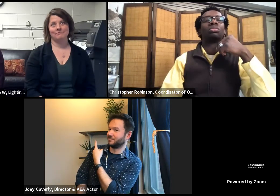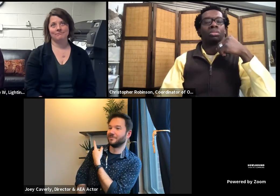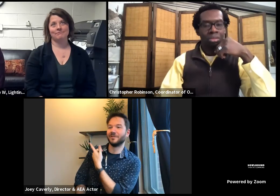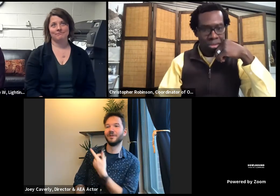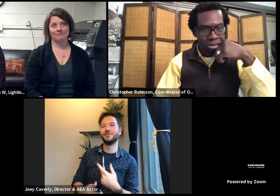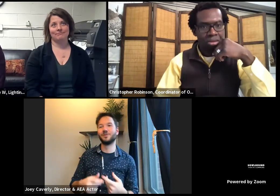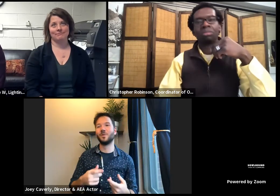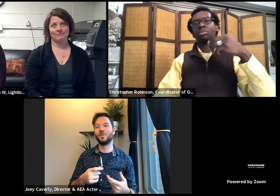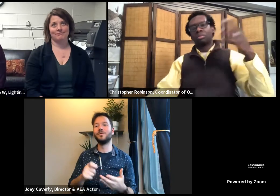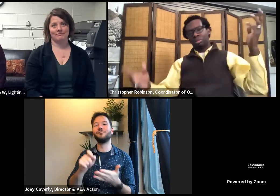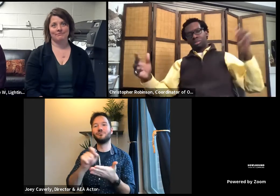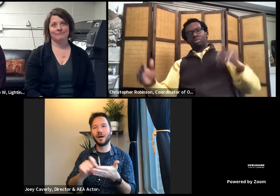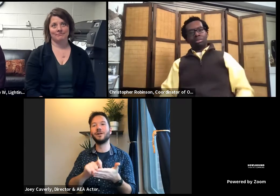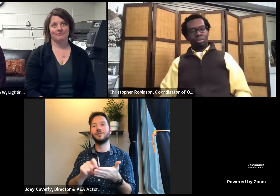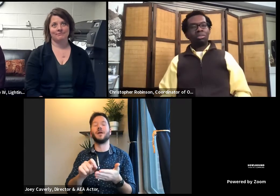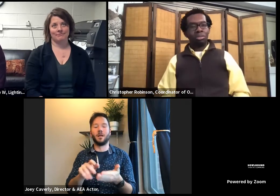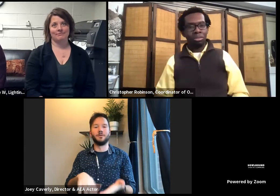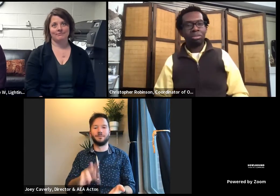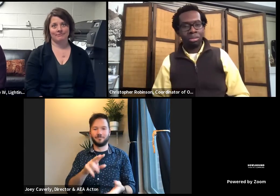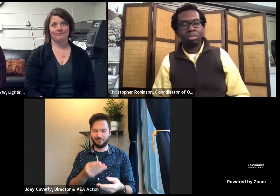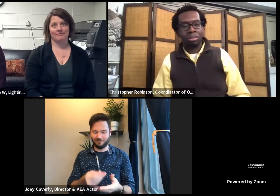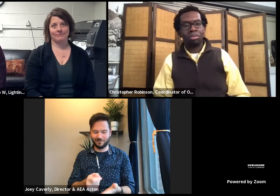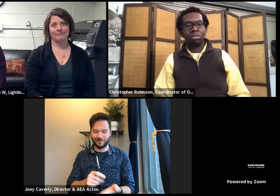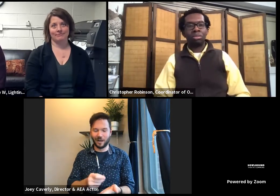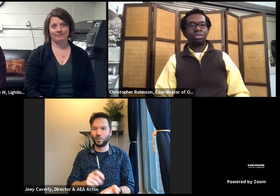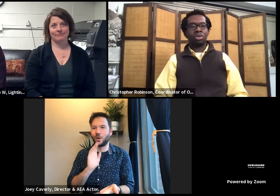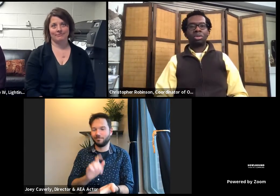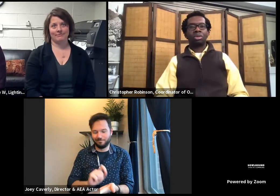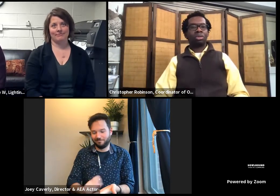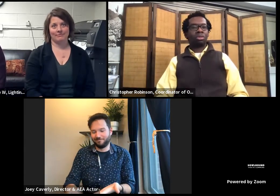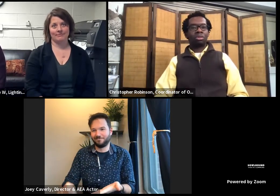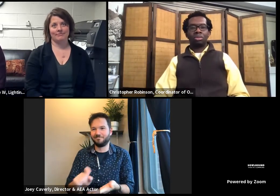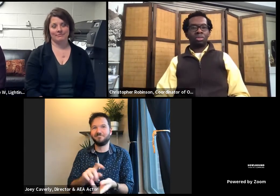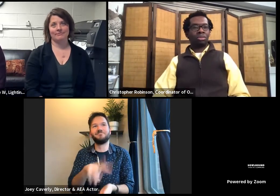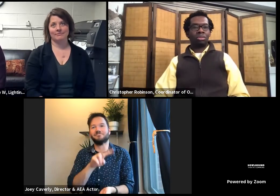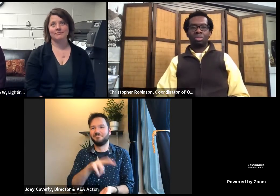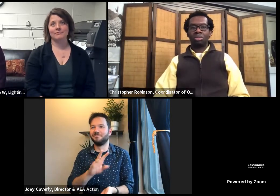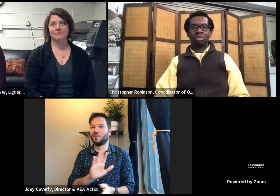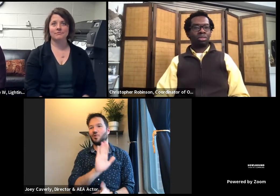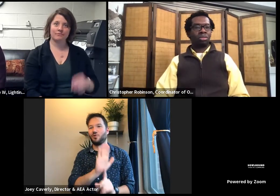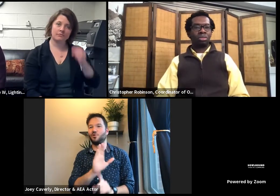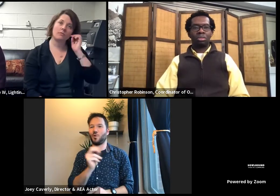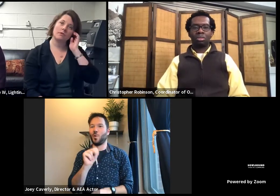So if there was a line change, they say, "Okay, everyone look at the projection "to see the line change." We look at that.